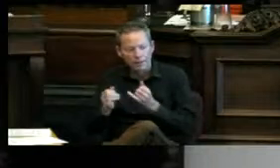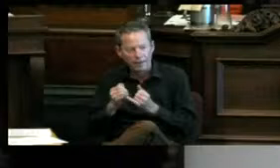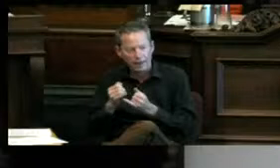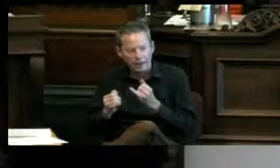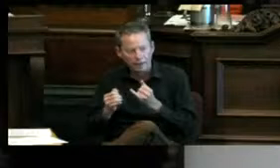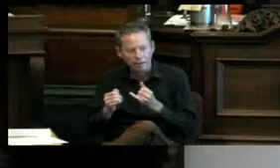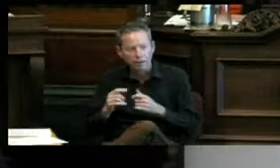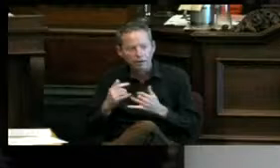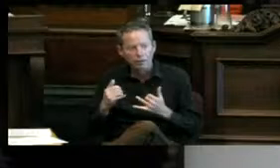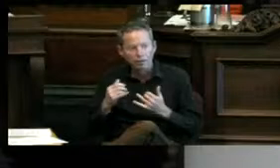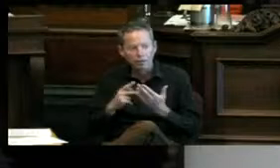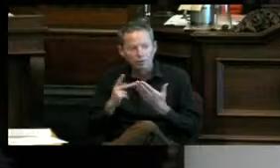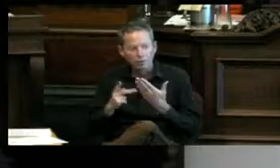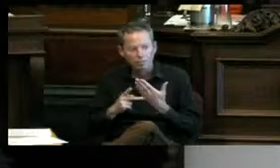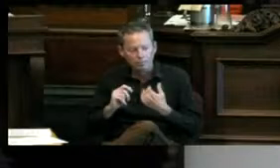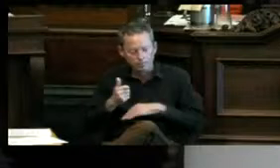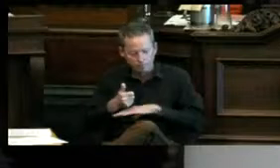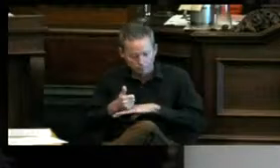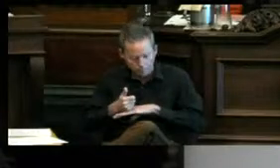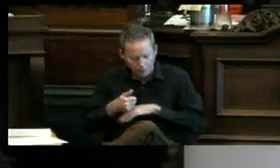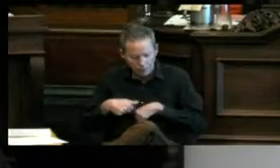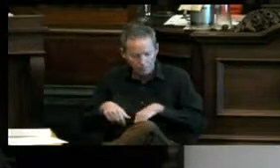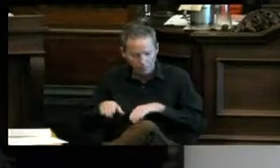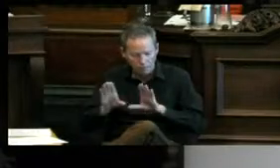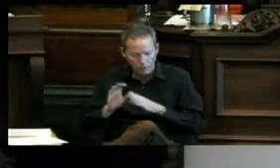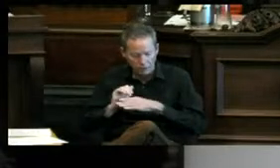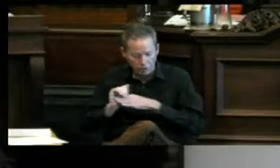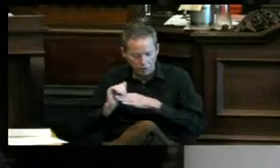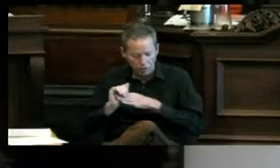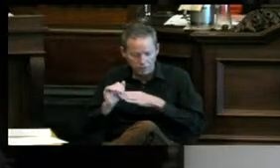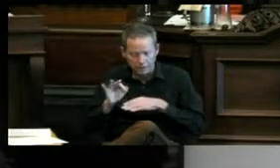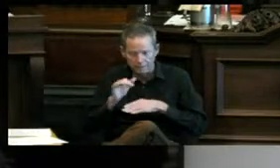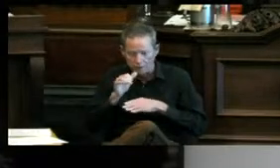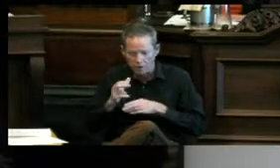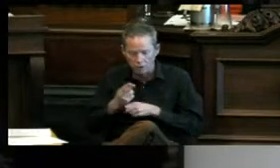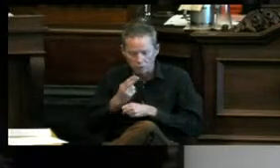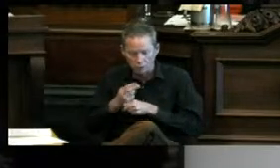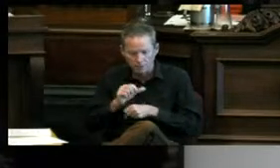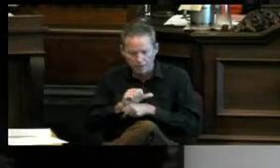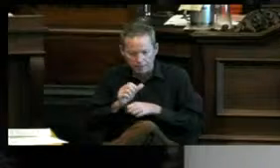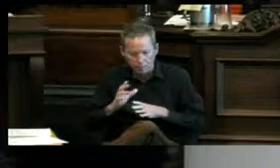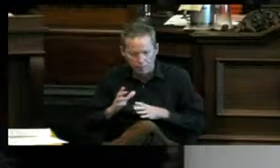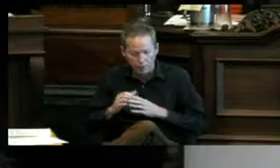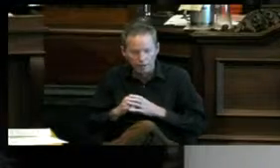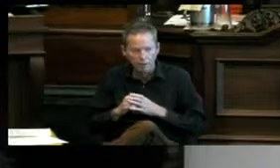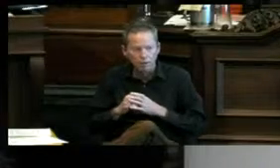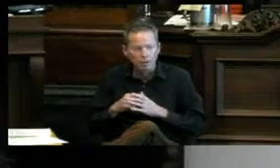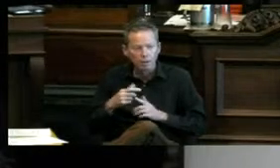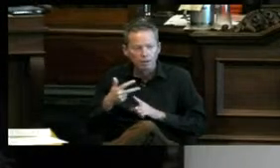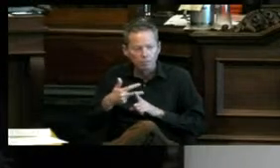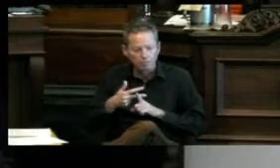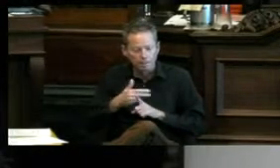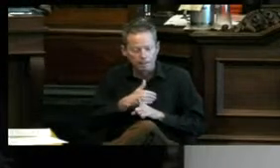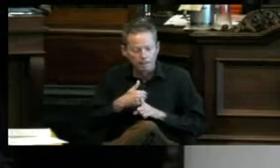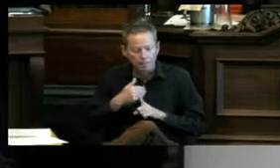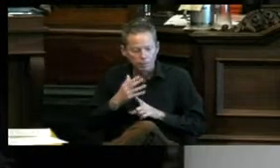never went into the MVP website to redeem the dollars at the year end. The current program is